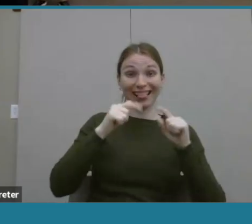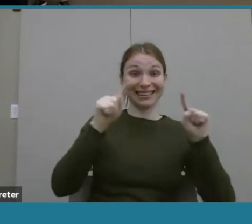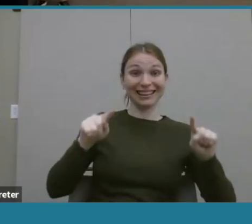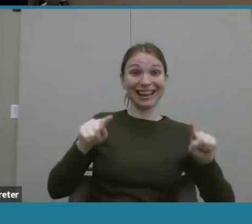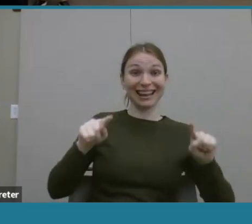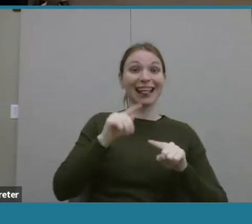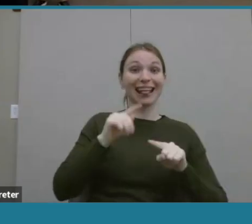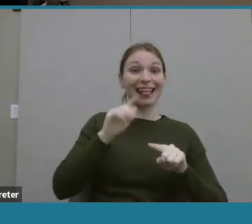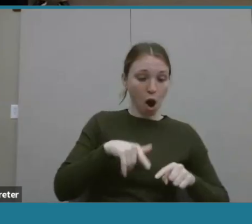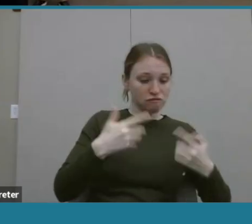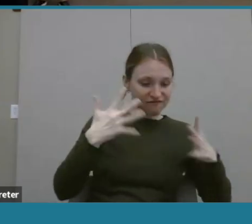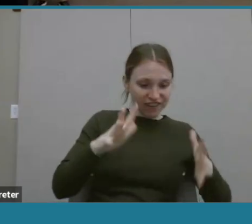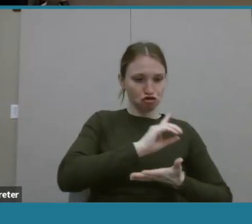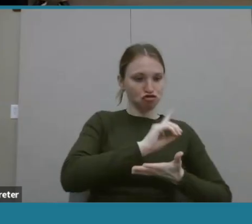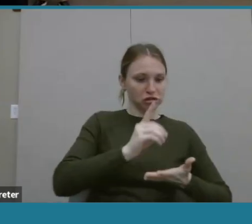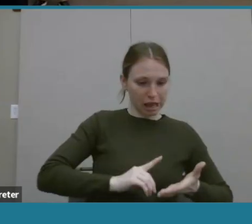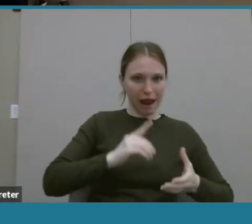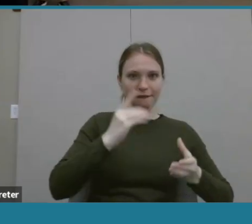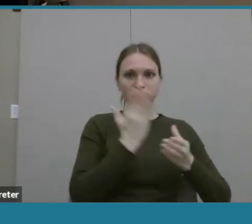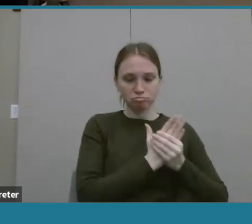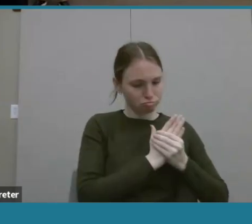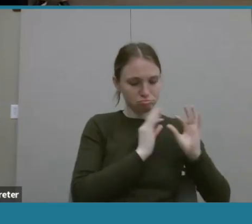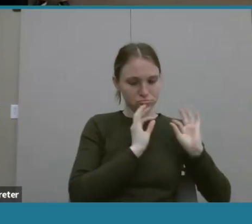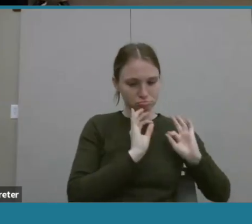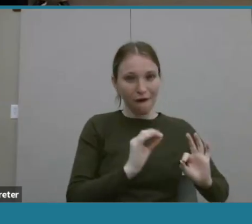for like a year before it went in the ground, just because of weird internal stuff.